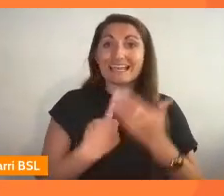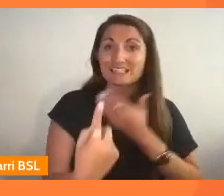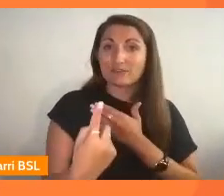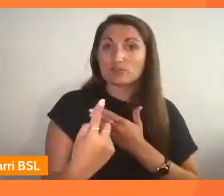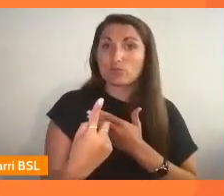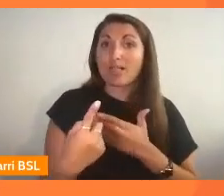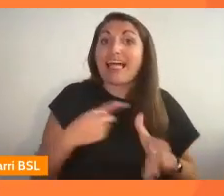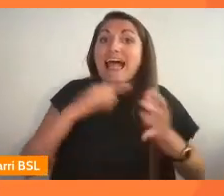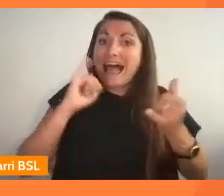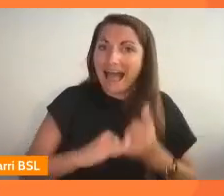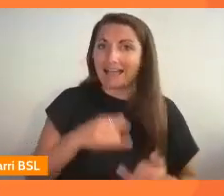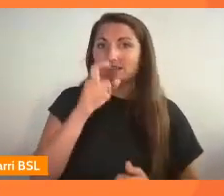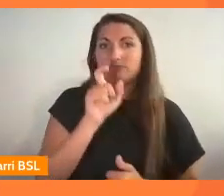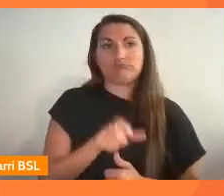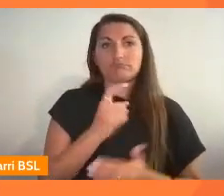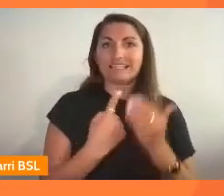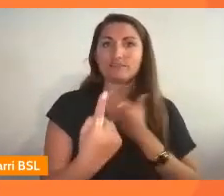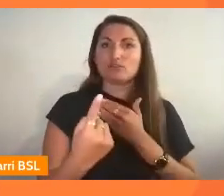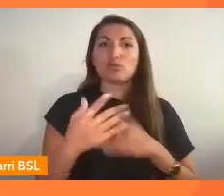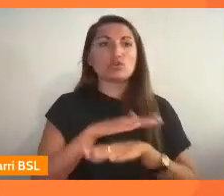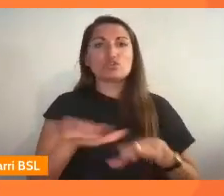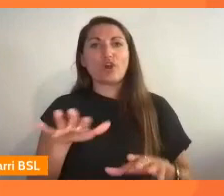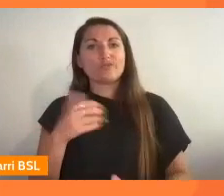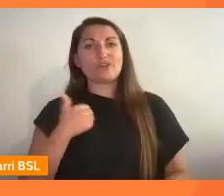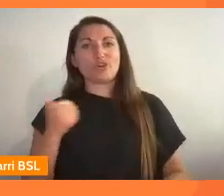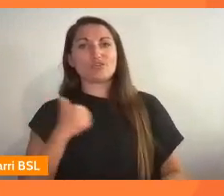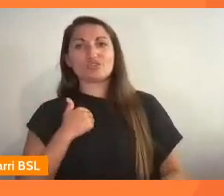that you know something about a community or a collective of people.